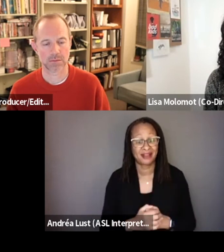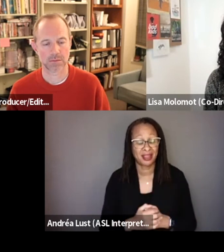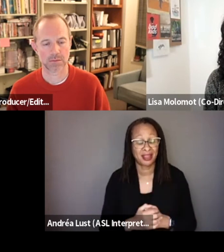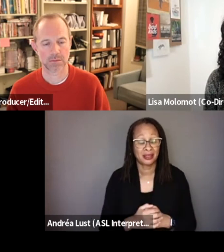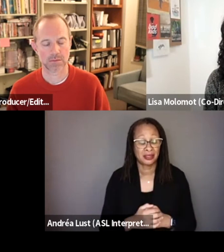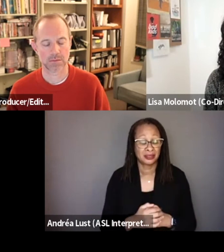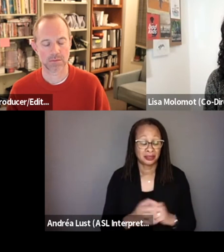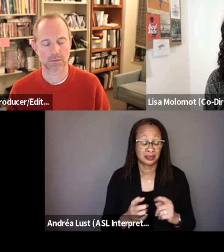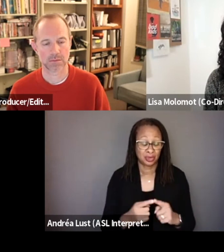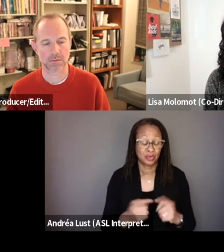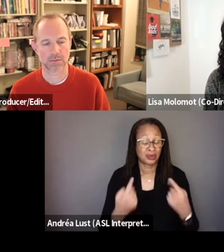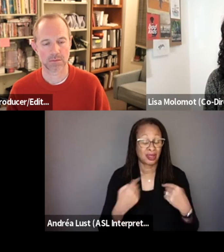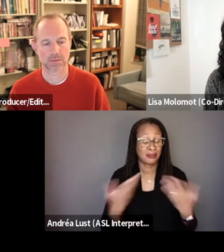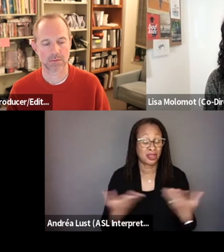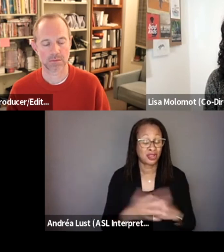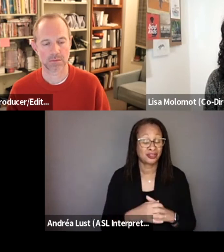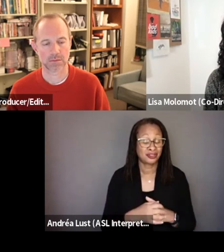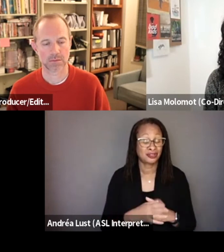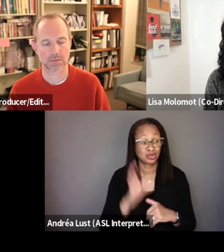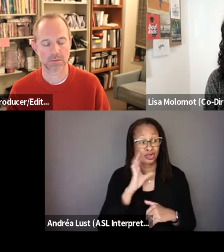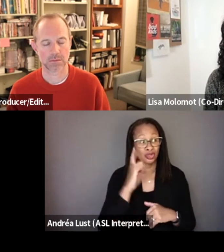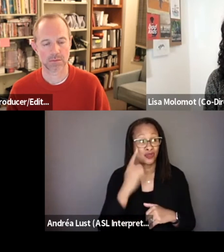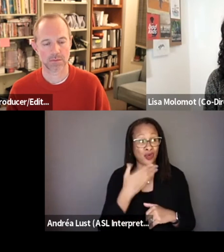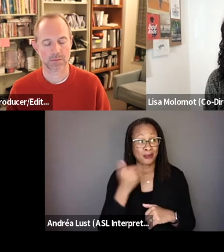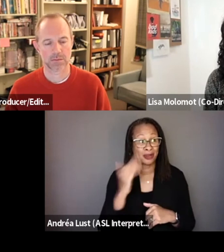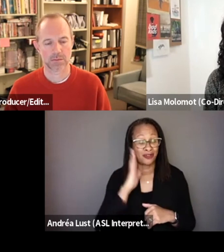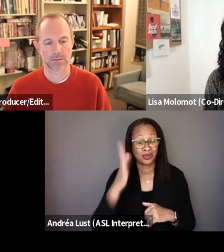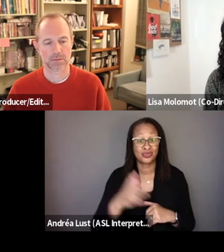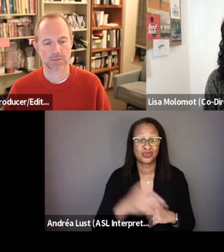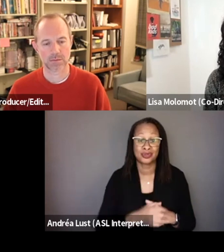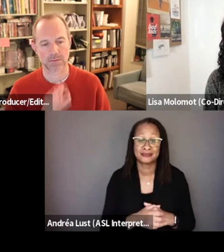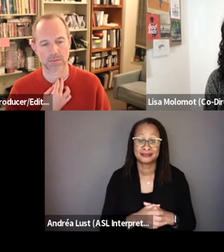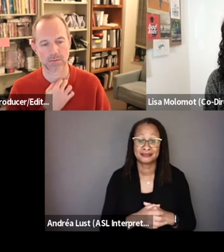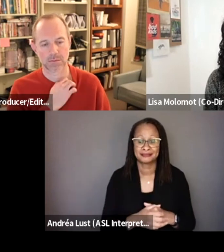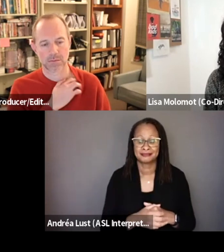and having a better future. So I would just say that,